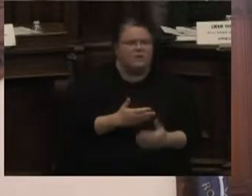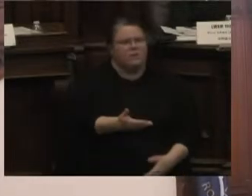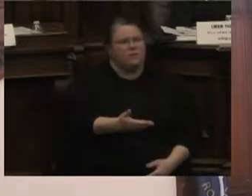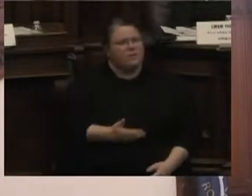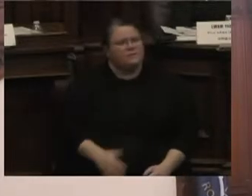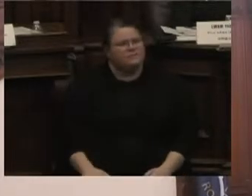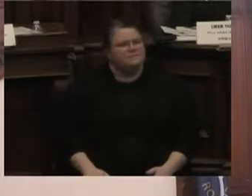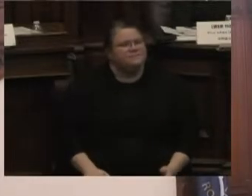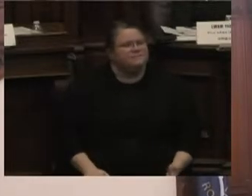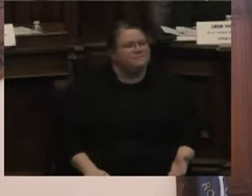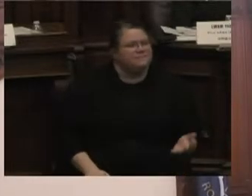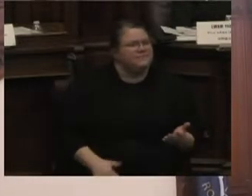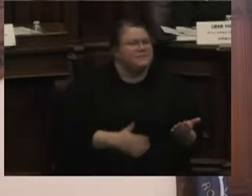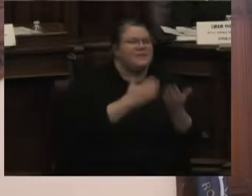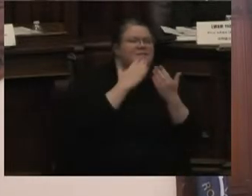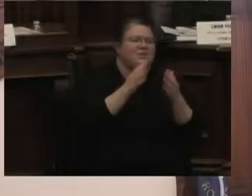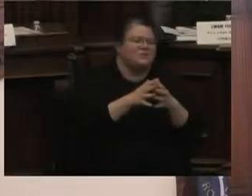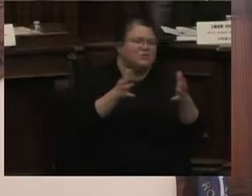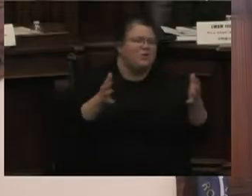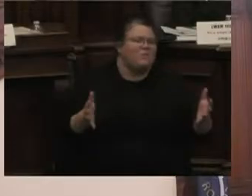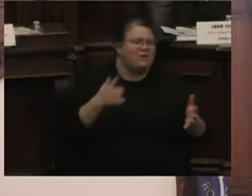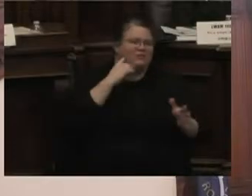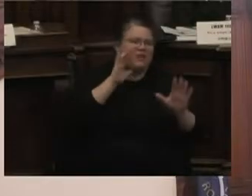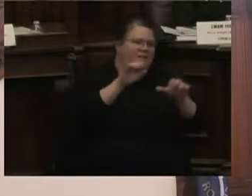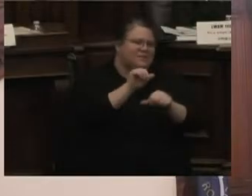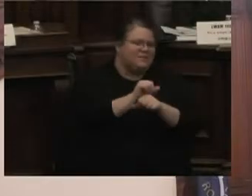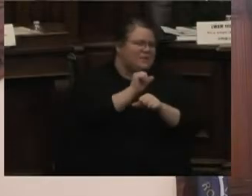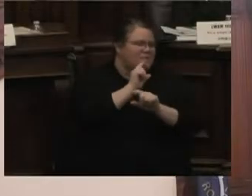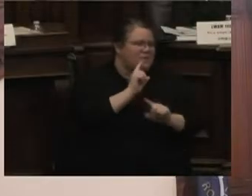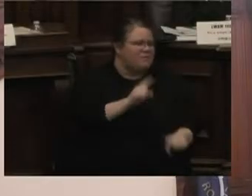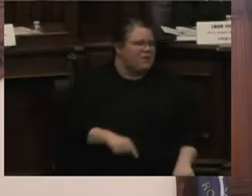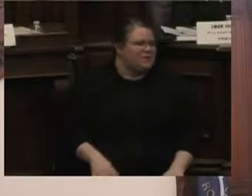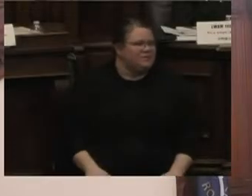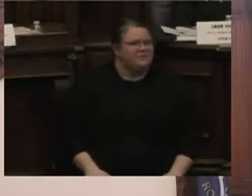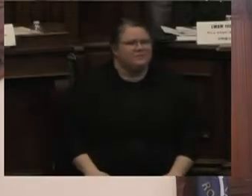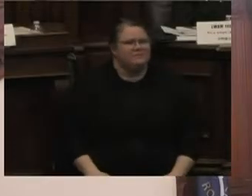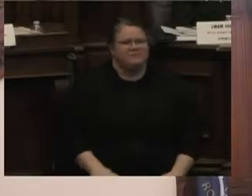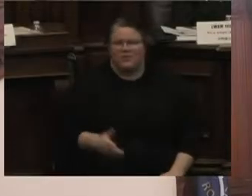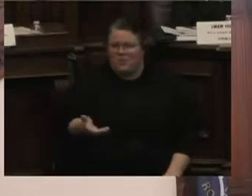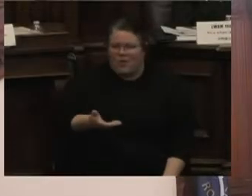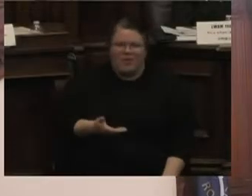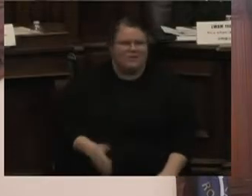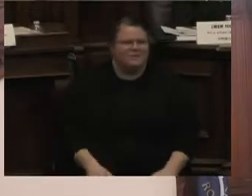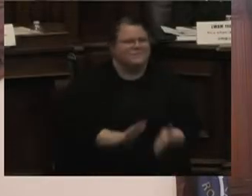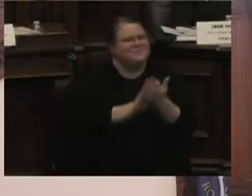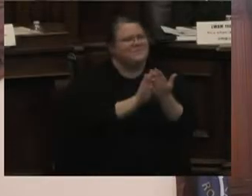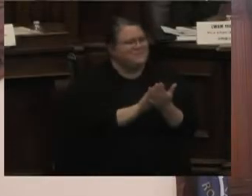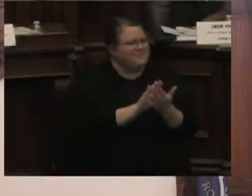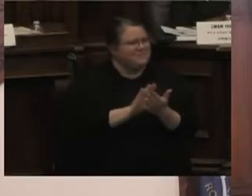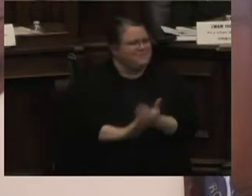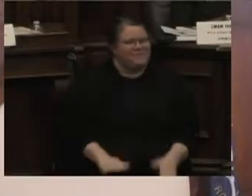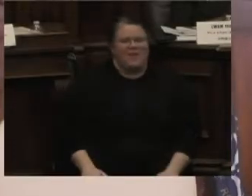that'll be the end of it. Thank you. You're welcome. You're